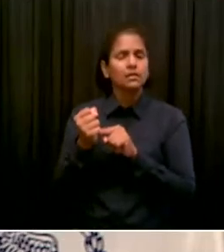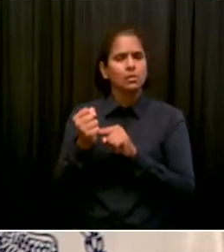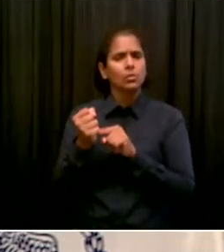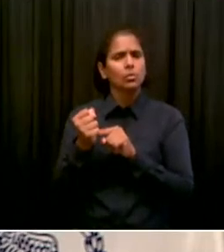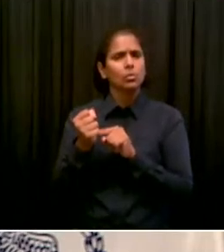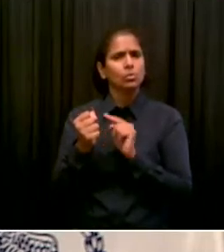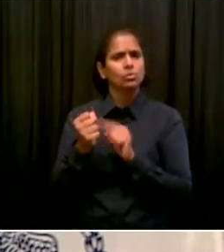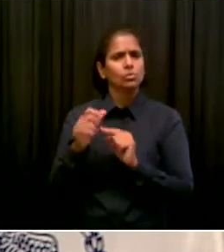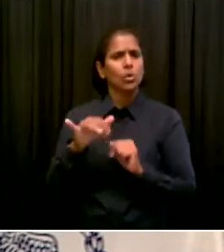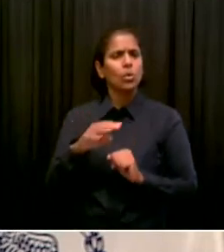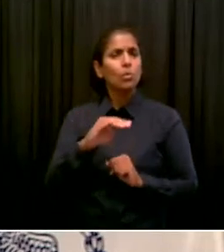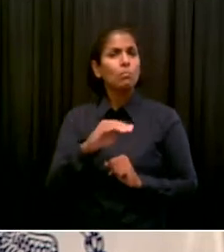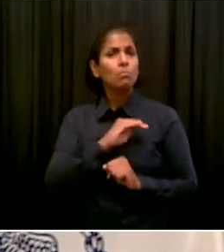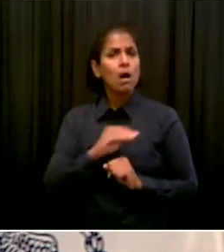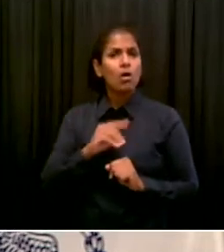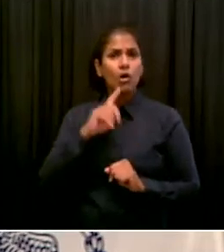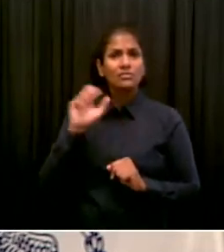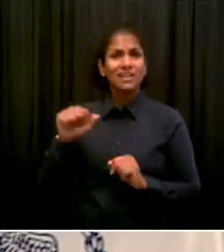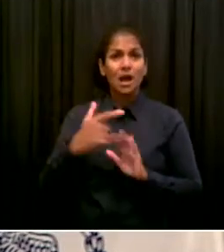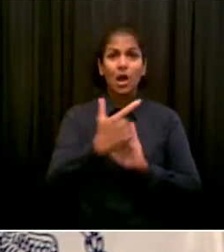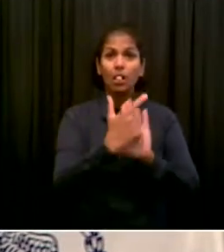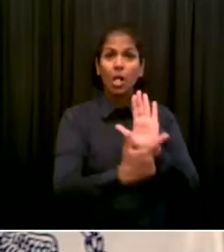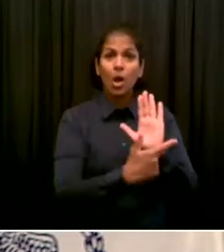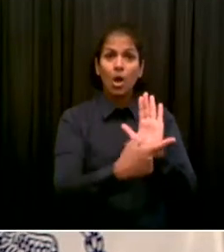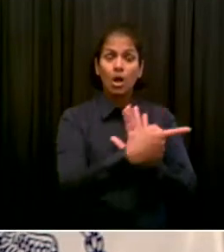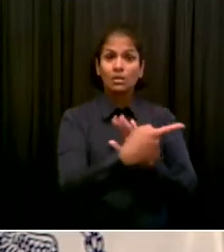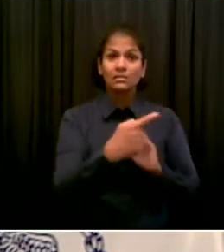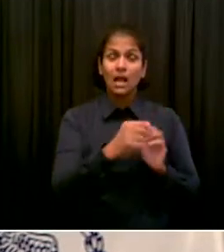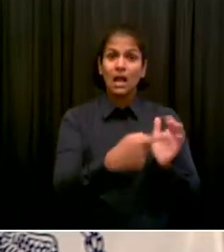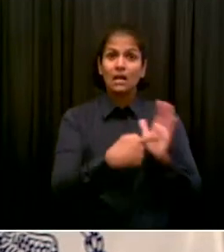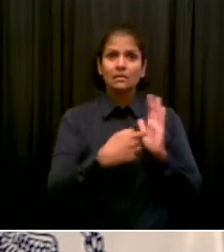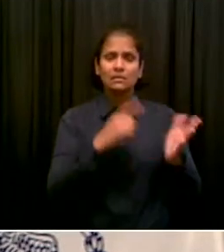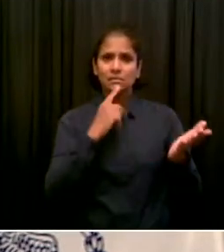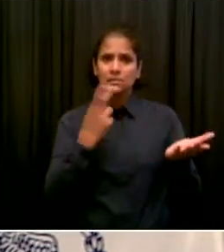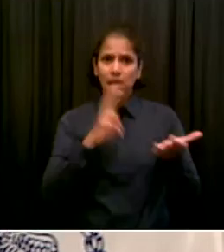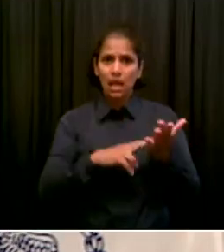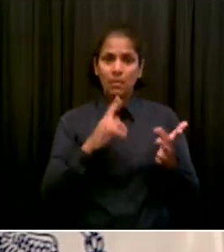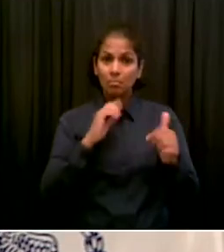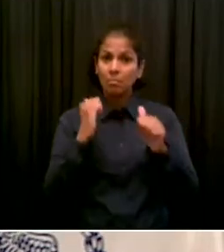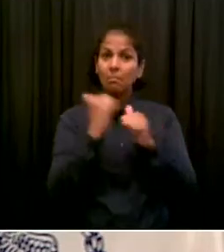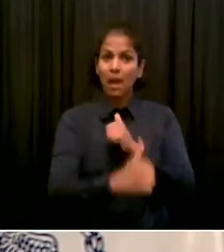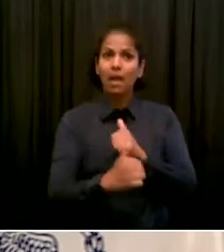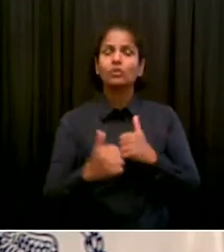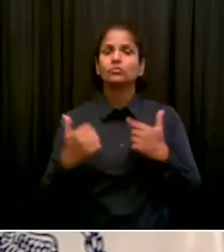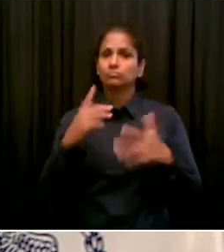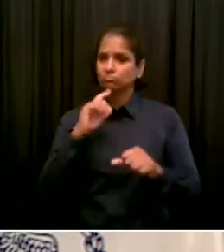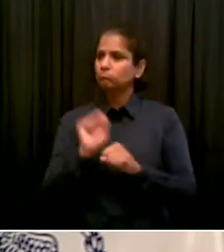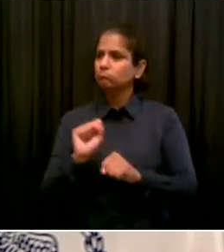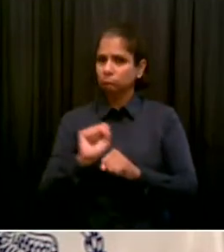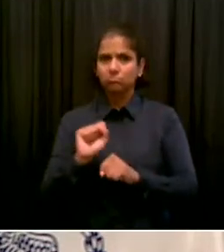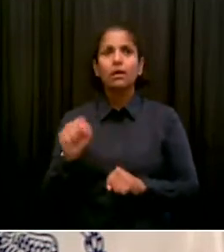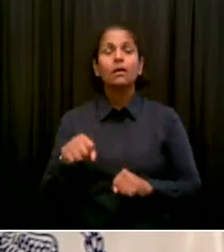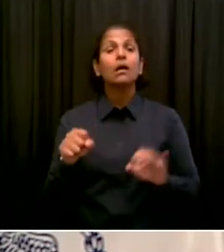I WANT TO GET CLEAR ANSWERS ON THAT, TOO. THIS IS SOMETHING THAT I